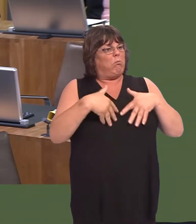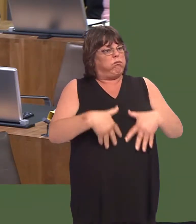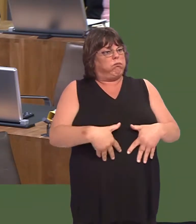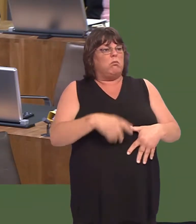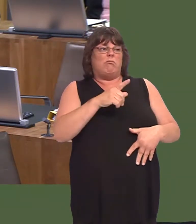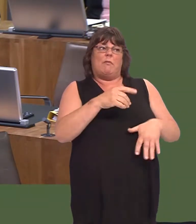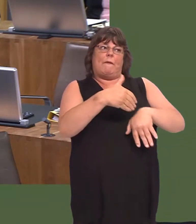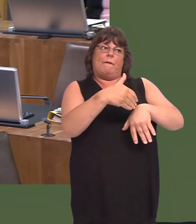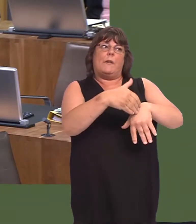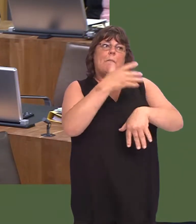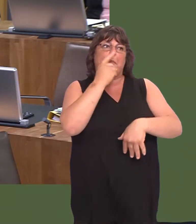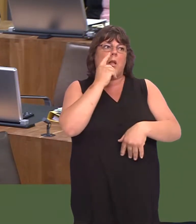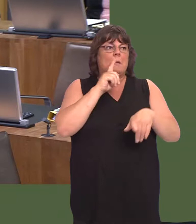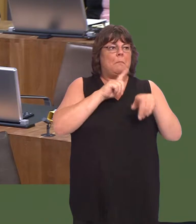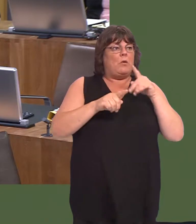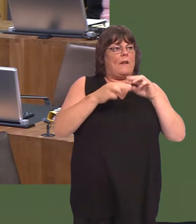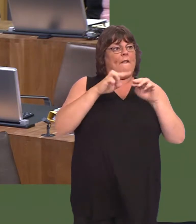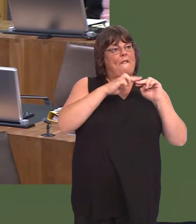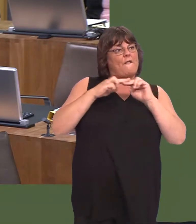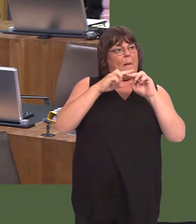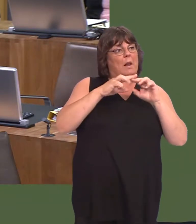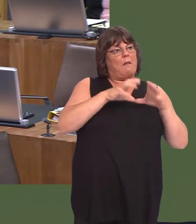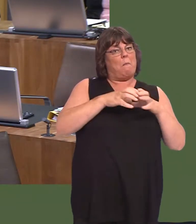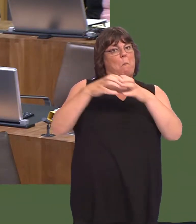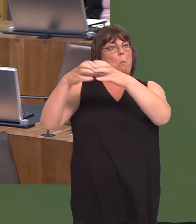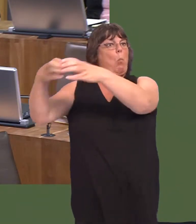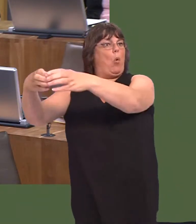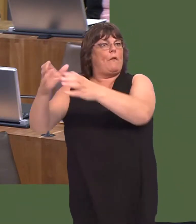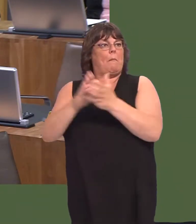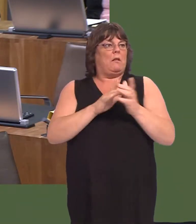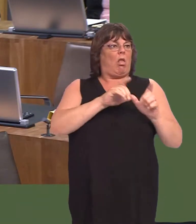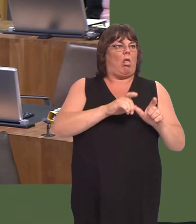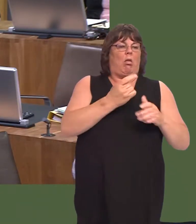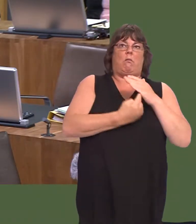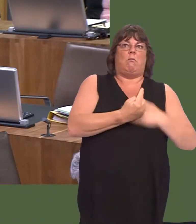in these days when families have moved away, and it does have a detrimental effect not